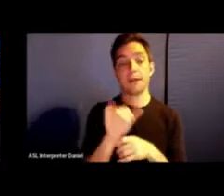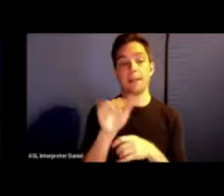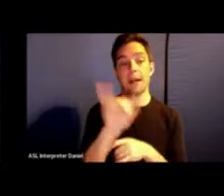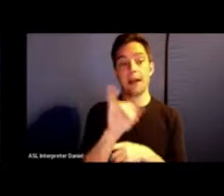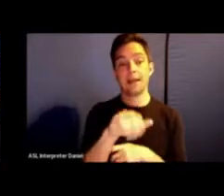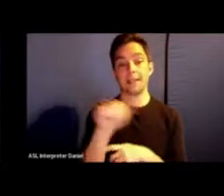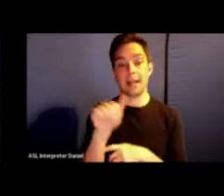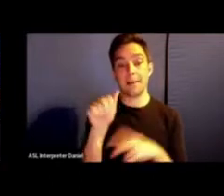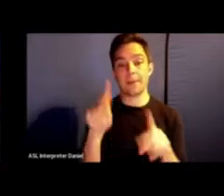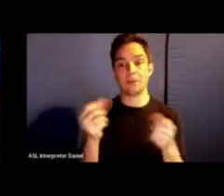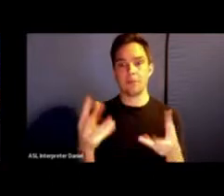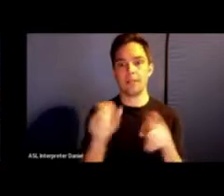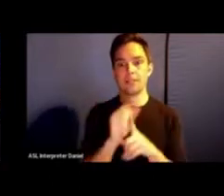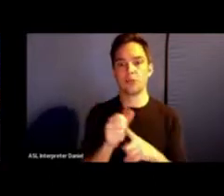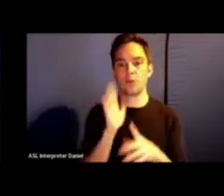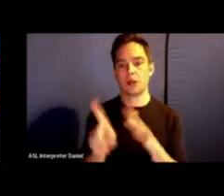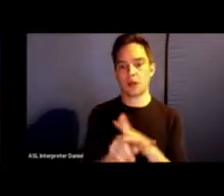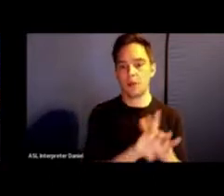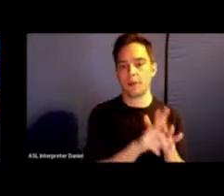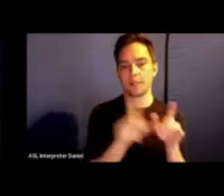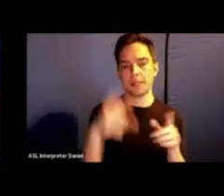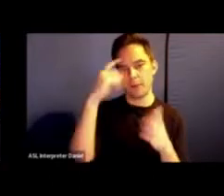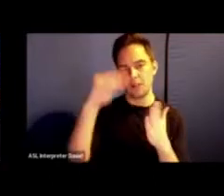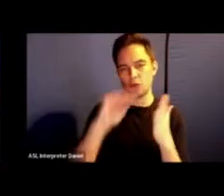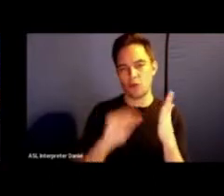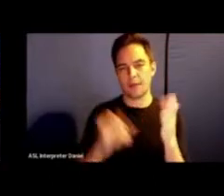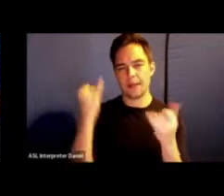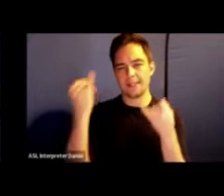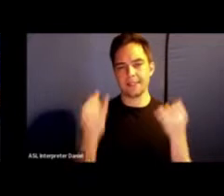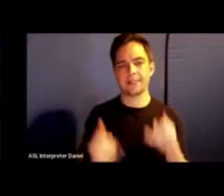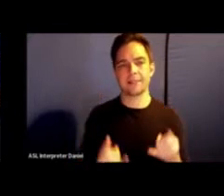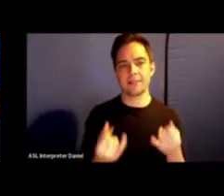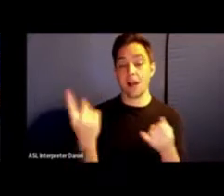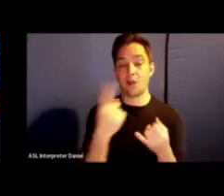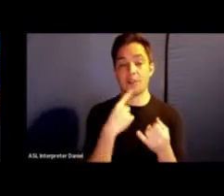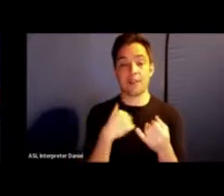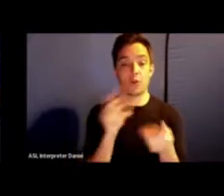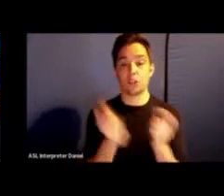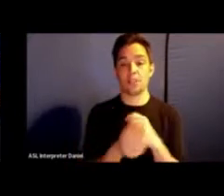many situations will come up that need brainstorming and ideas. I always said that I was gonna change my title from IRIS